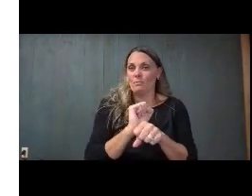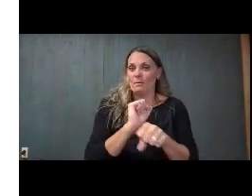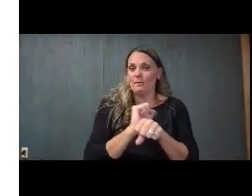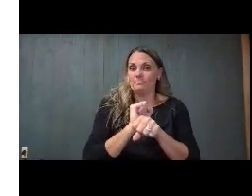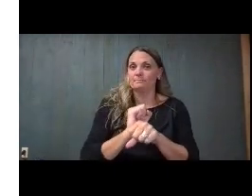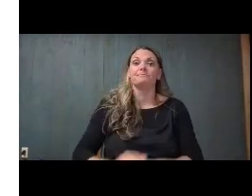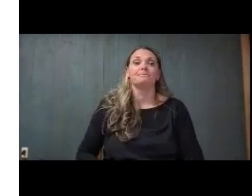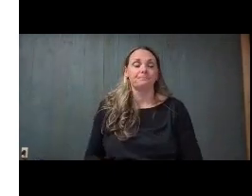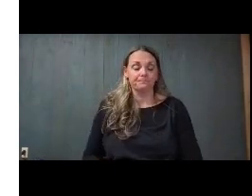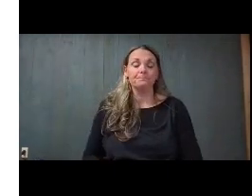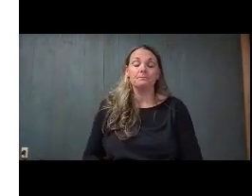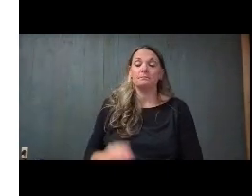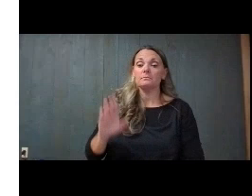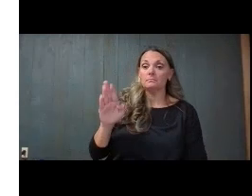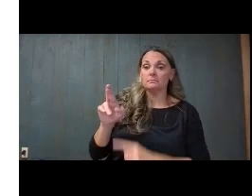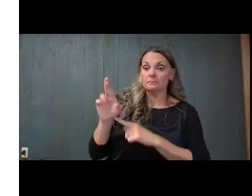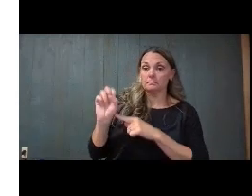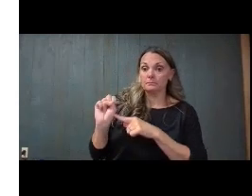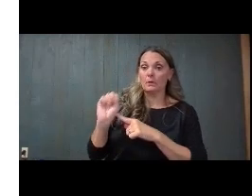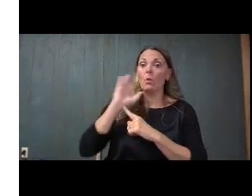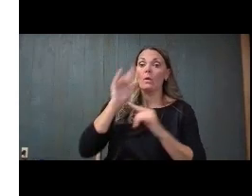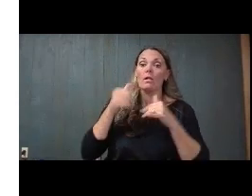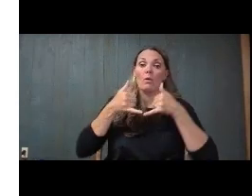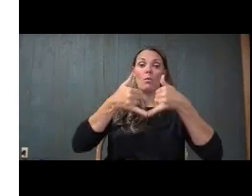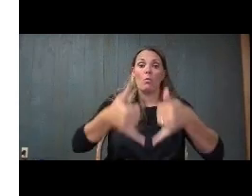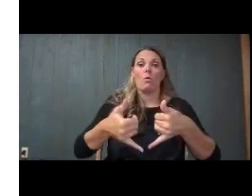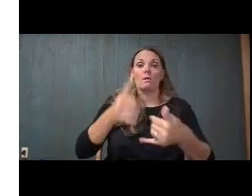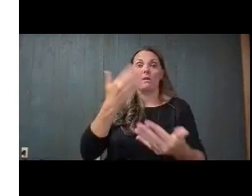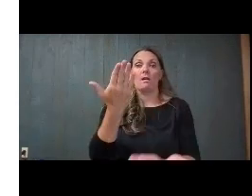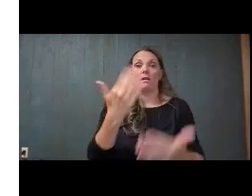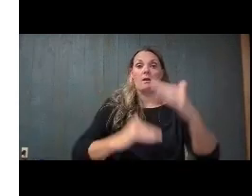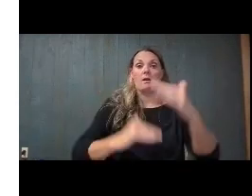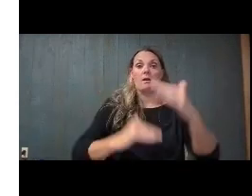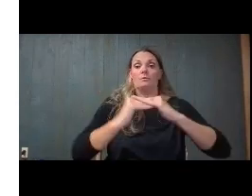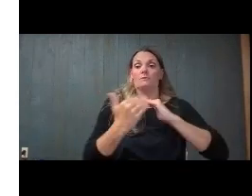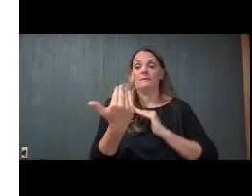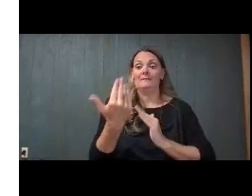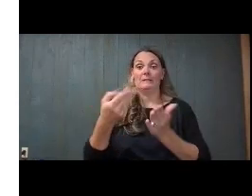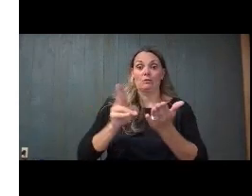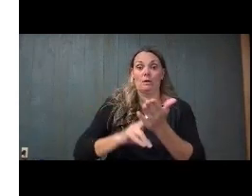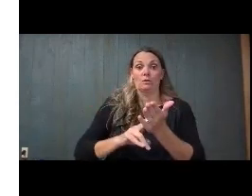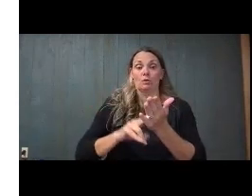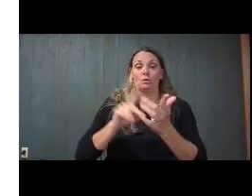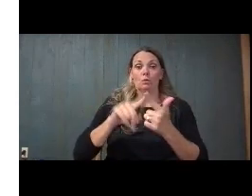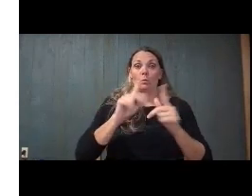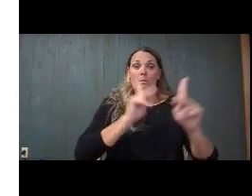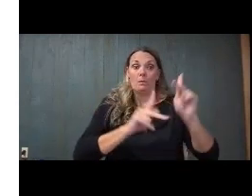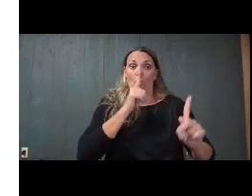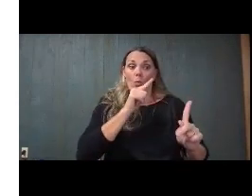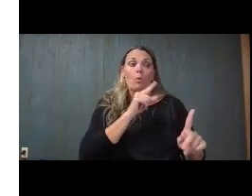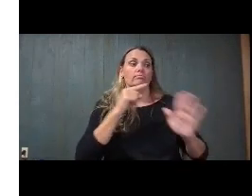The ERS intends to award up to 15 contracts to eligible respondents who demonstrate a need